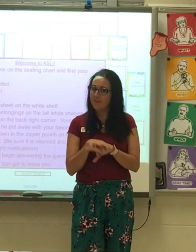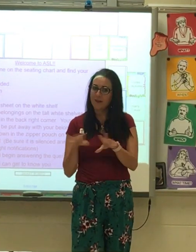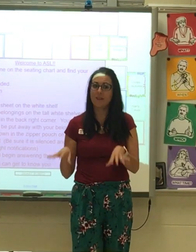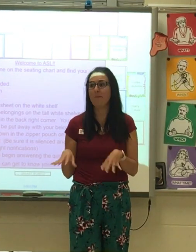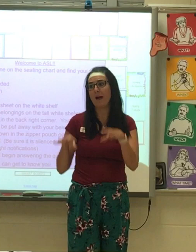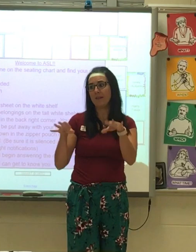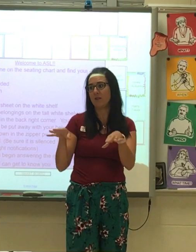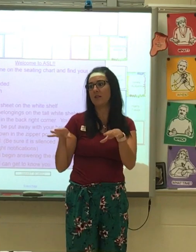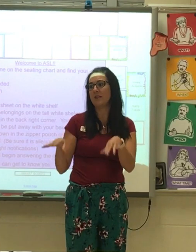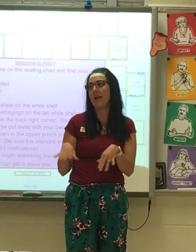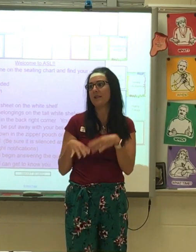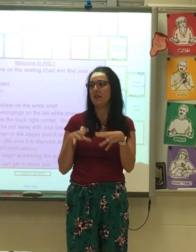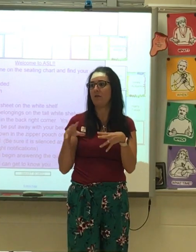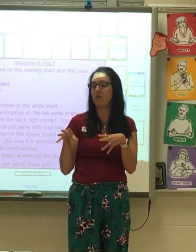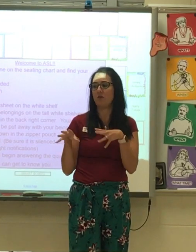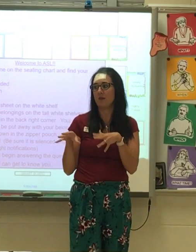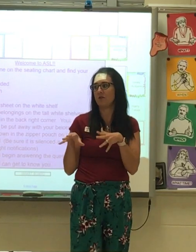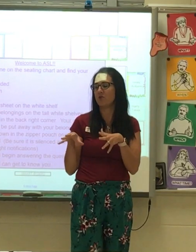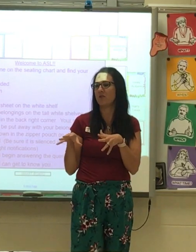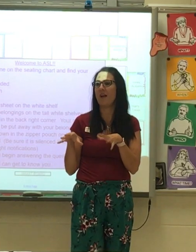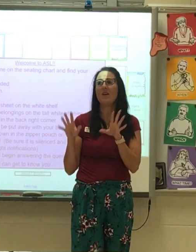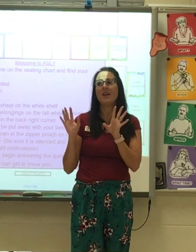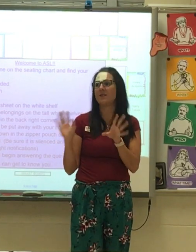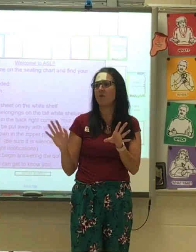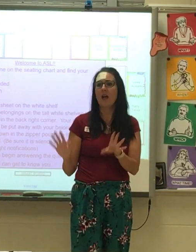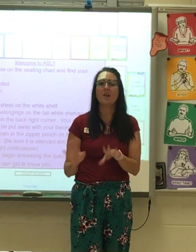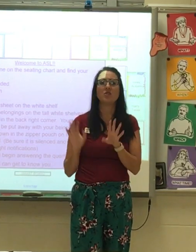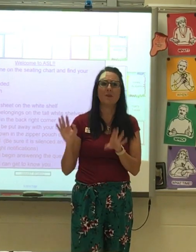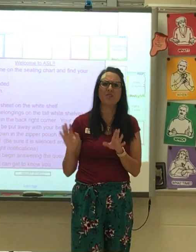everything back there today I see a few things are still out it's okay just make